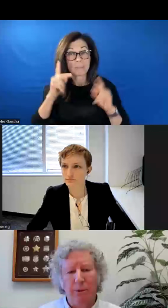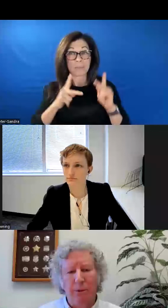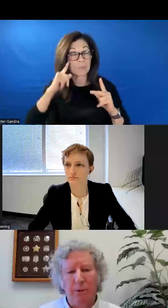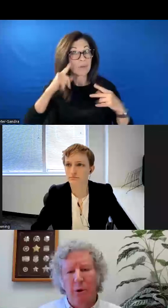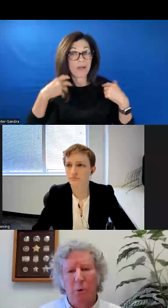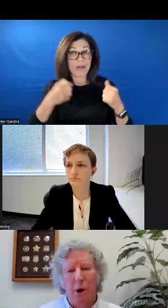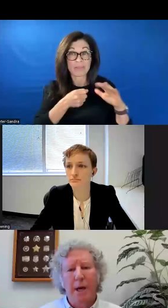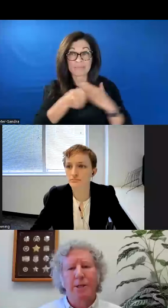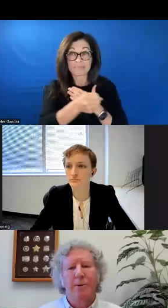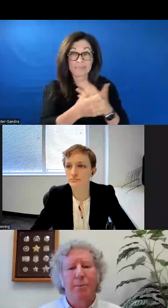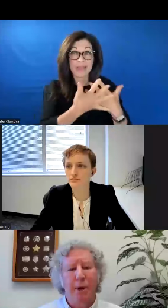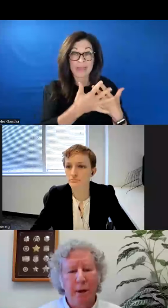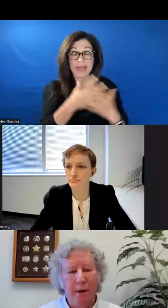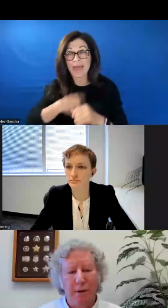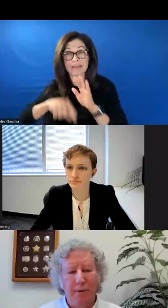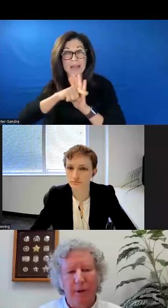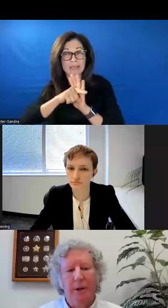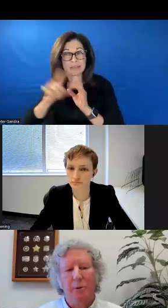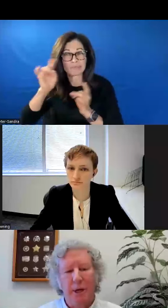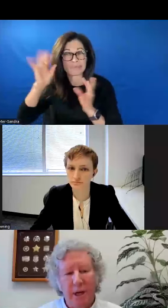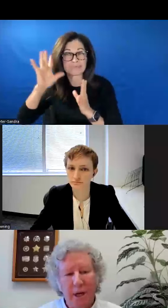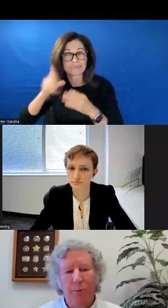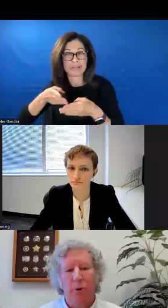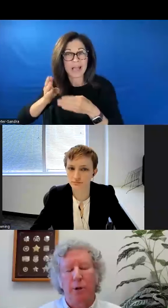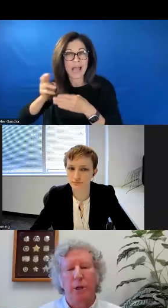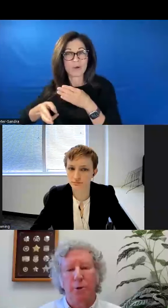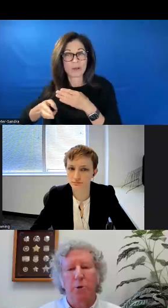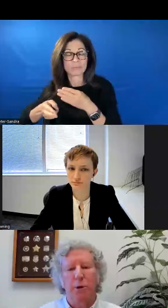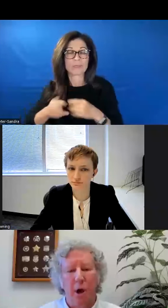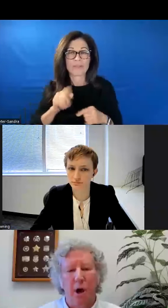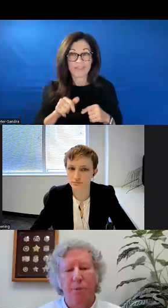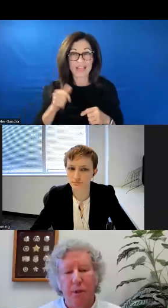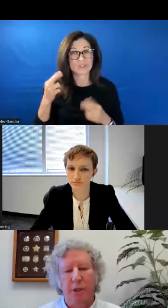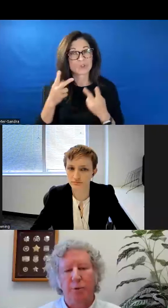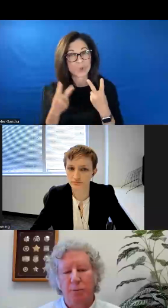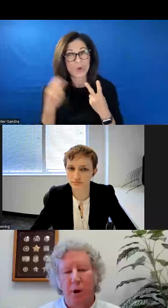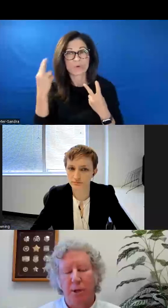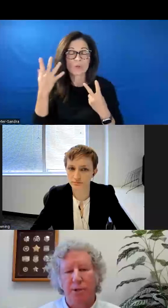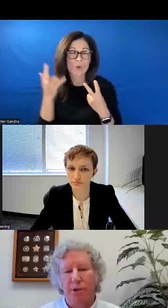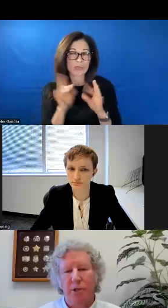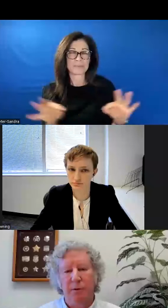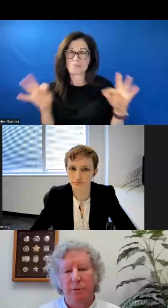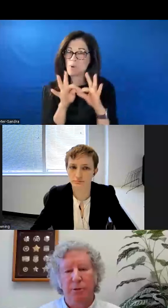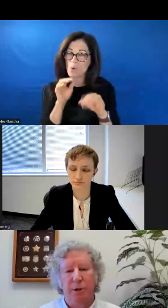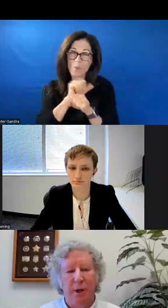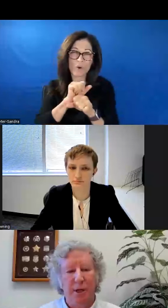OUTCOMES IS IMPERATIVE TO WHY WE KEEP WORKING WITH INDIVIDUALS IN